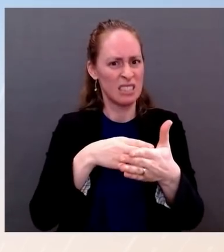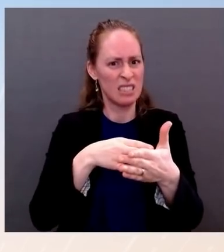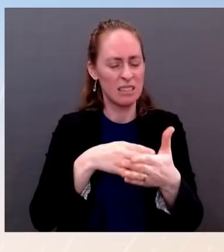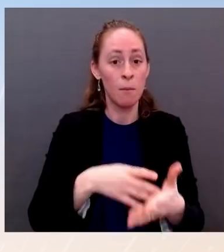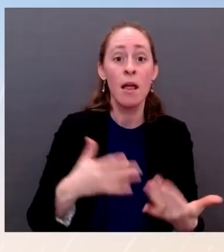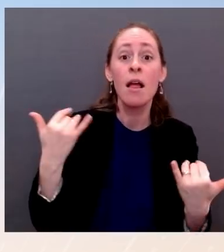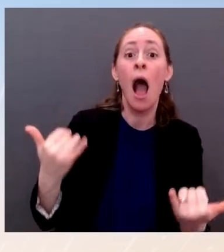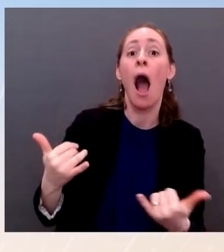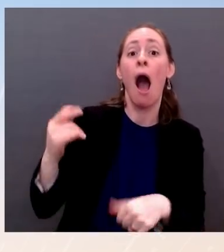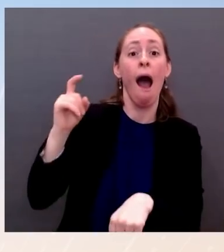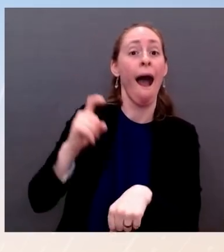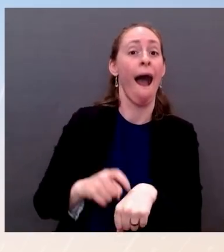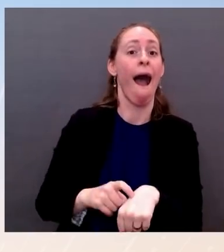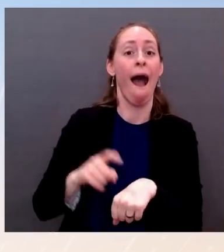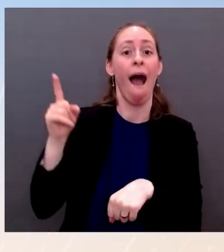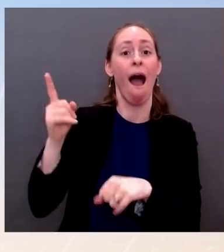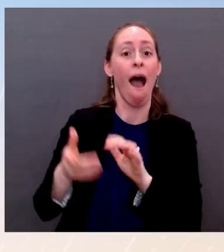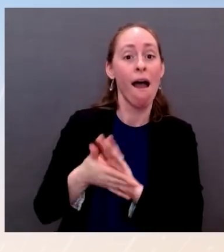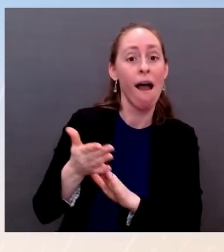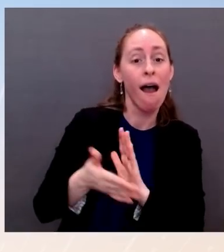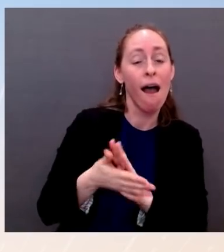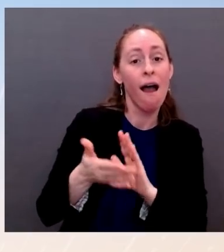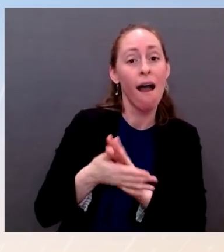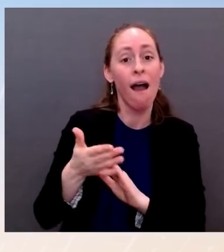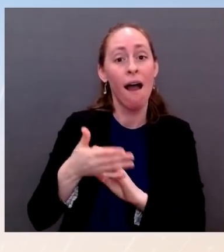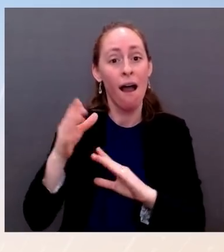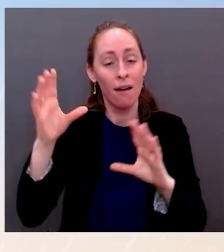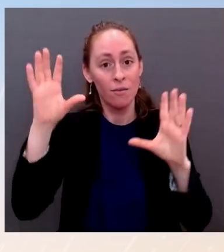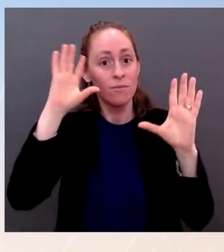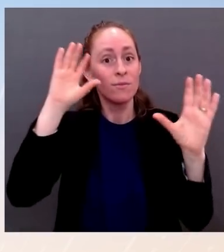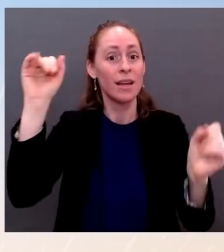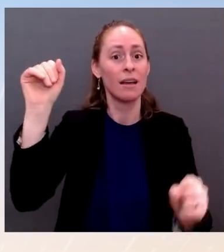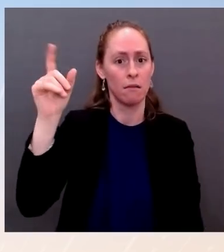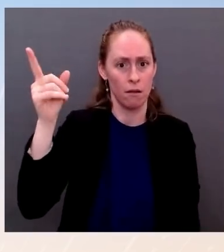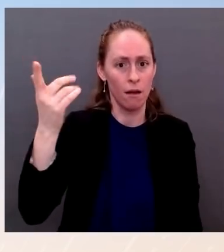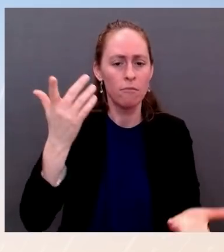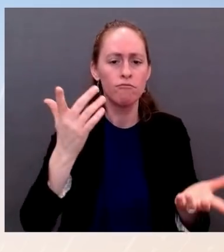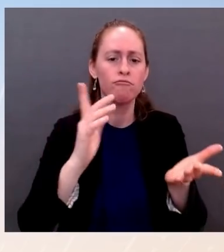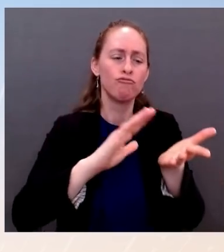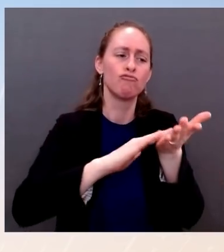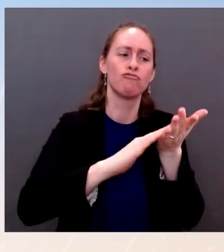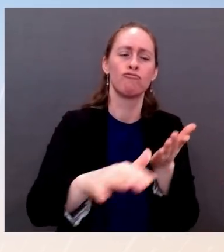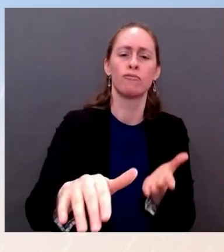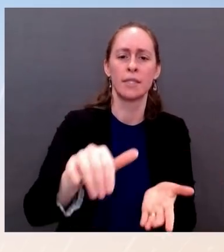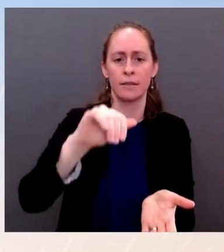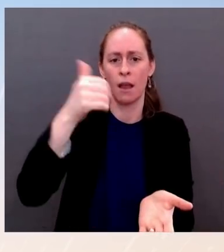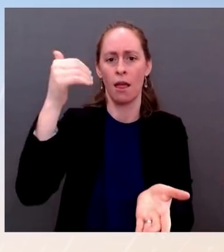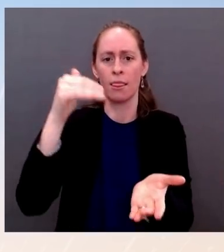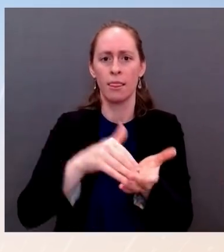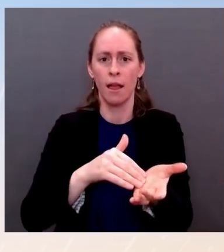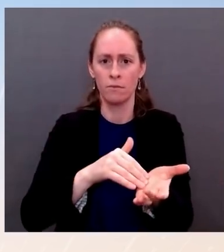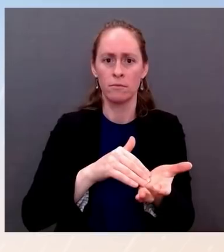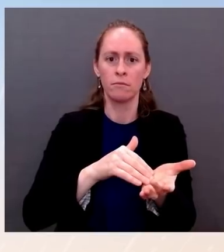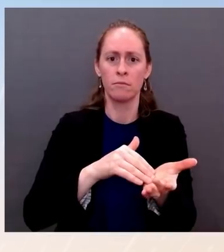to this point, on the bankruptcy law, in addition to the pledge on debt forgiveness? Ms. Psaki: I'm happy to check